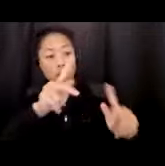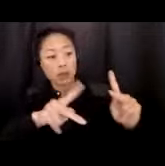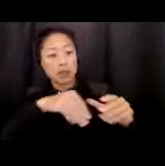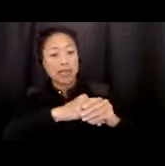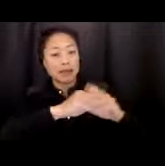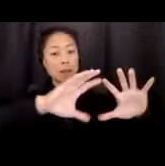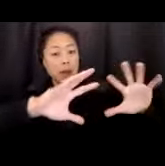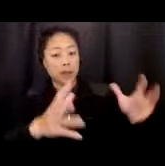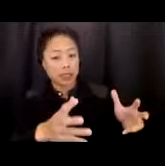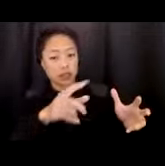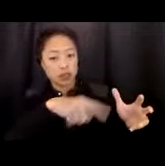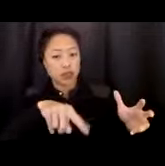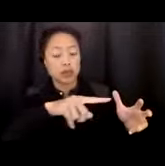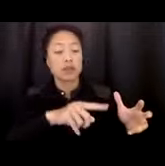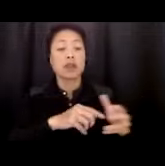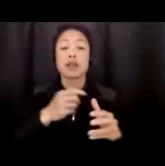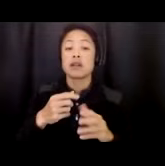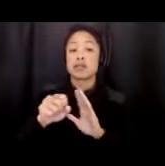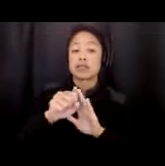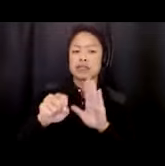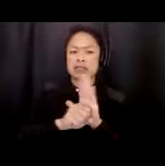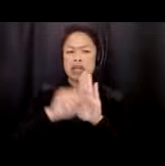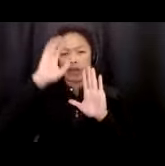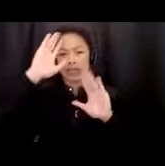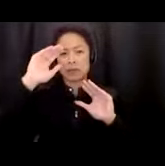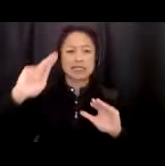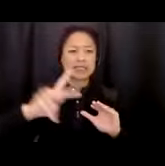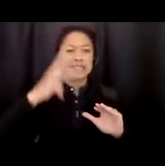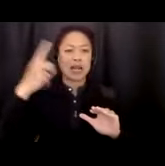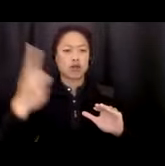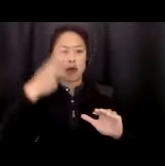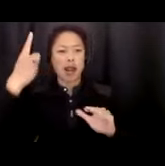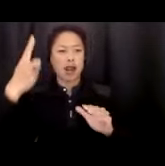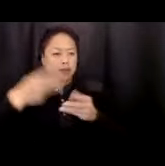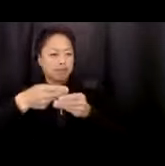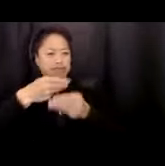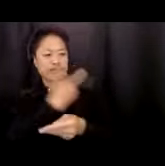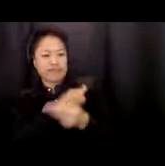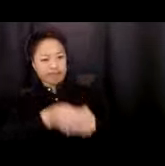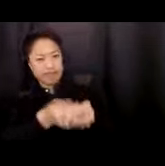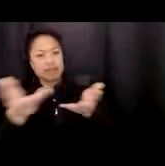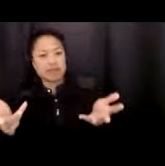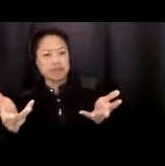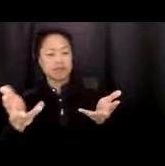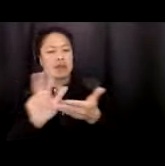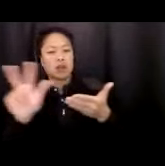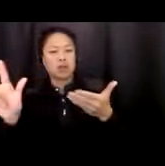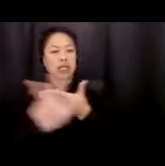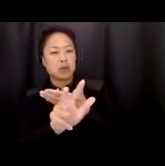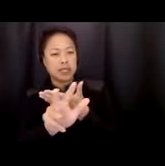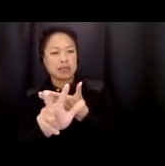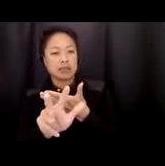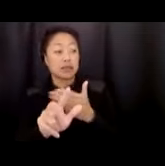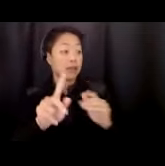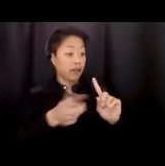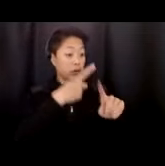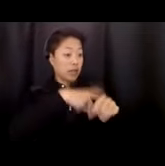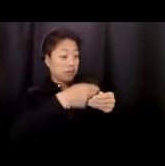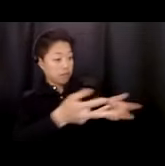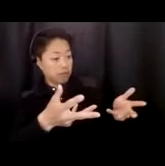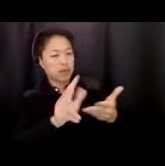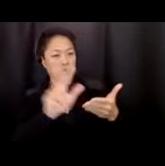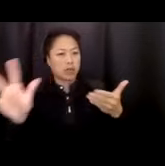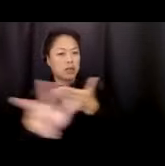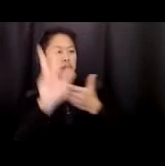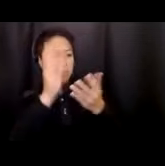However, the state anticipates the second round of vaccine to follow about three weeks after the first round.